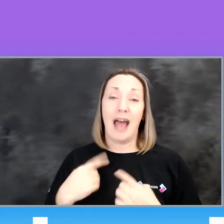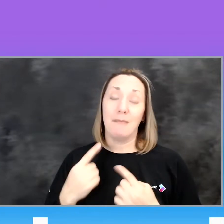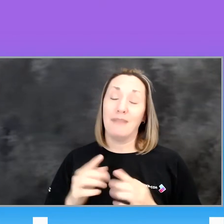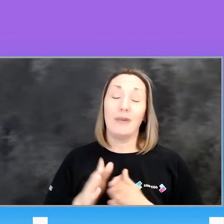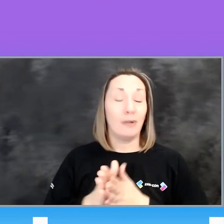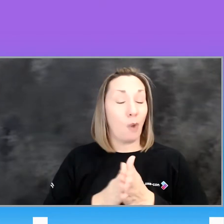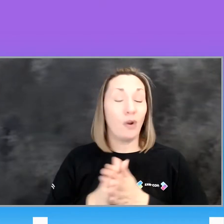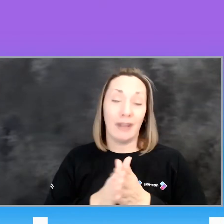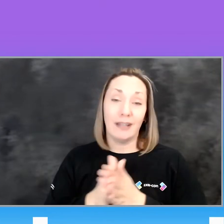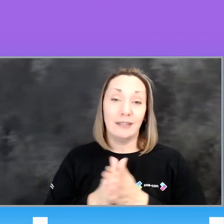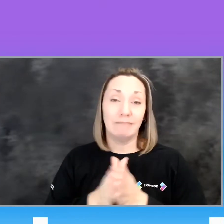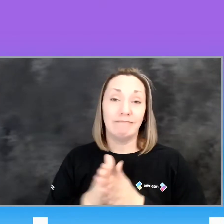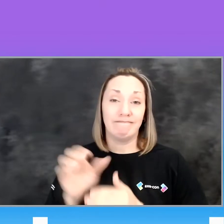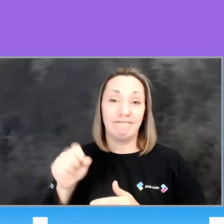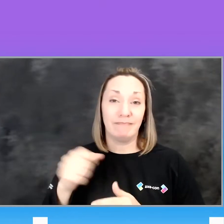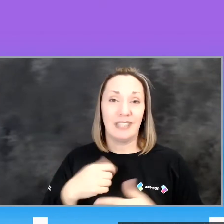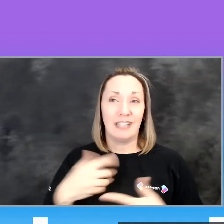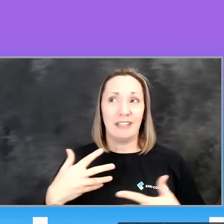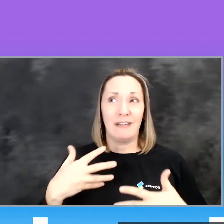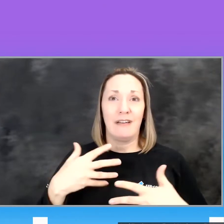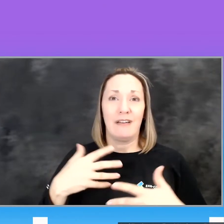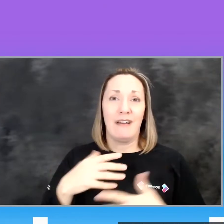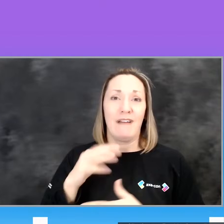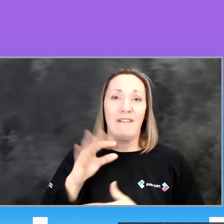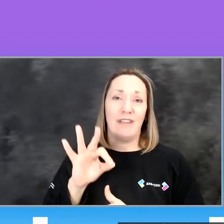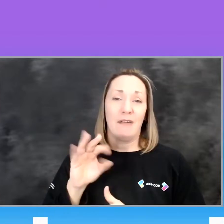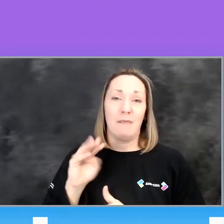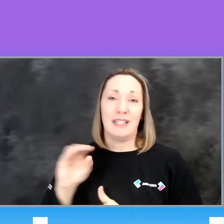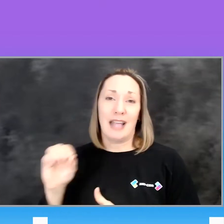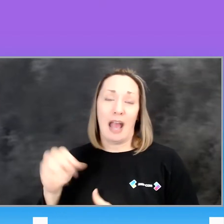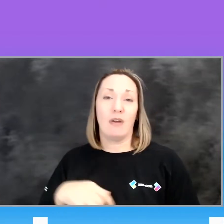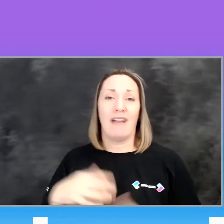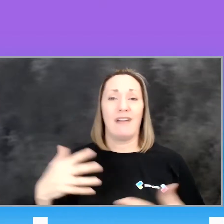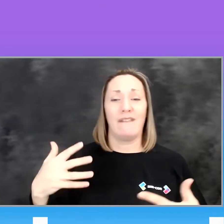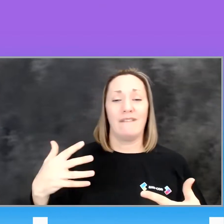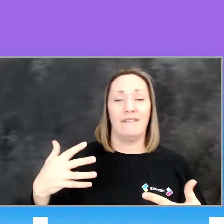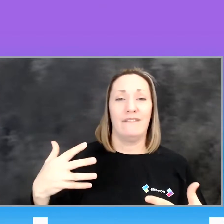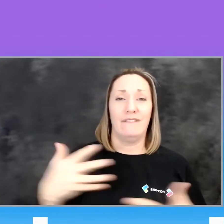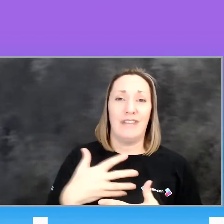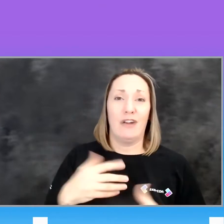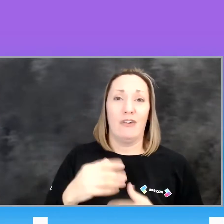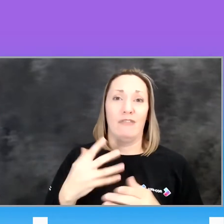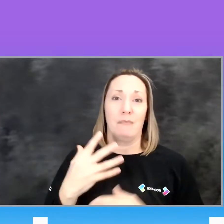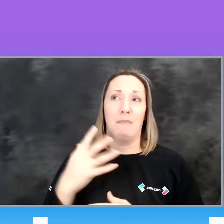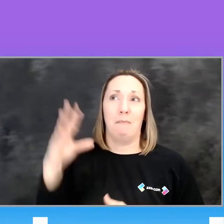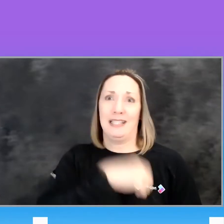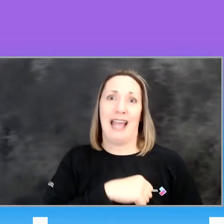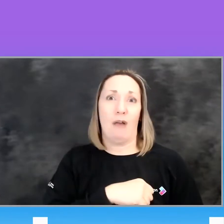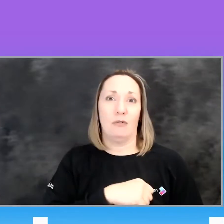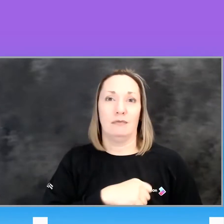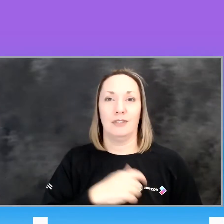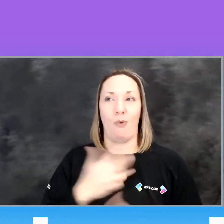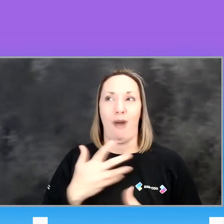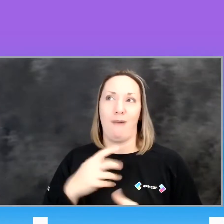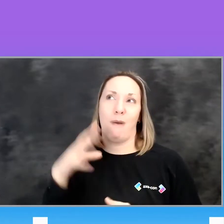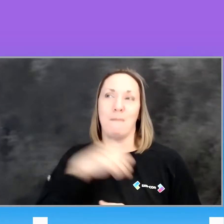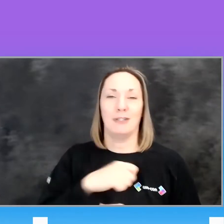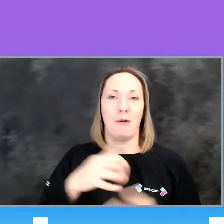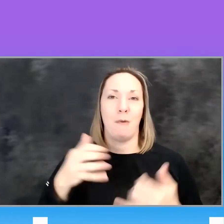motivated and I, I have a fear of missing out. So I don't want to miss any party or anything